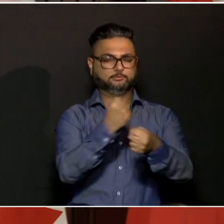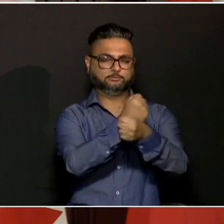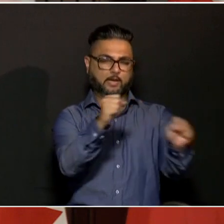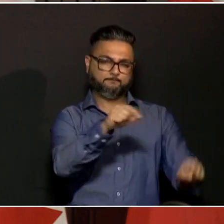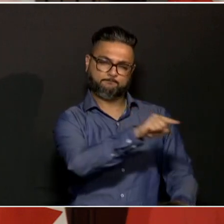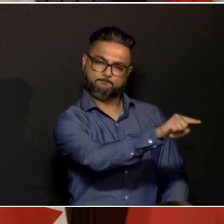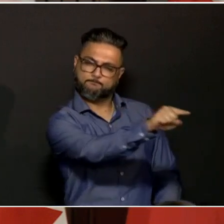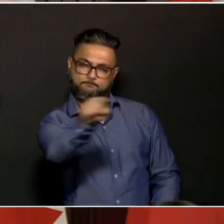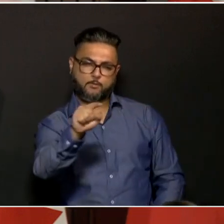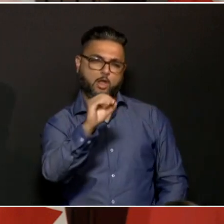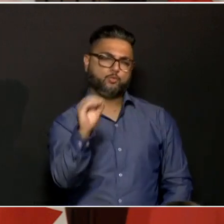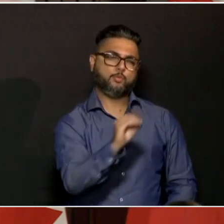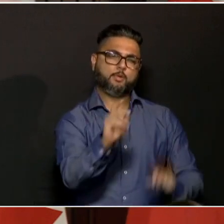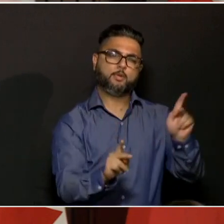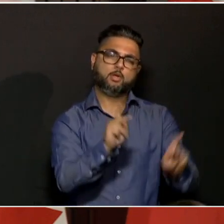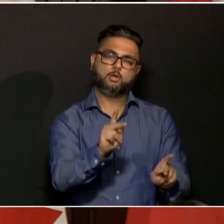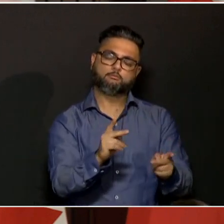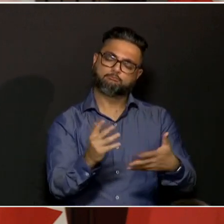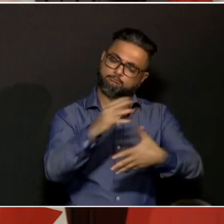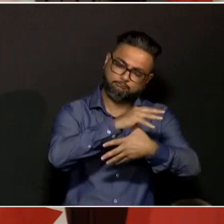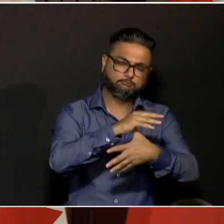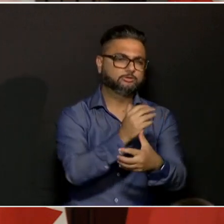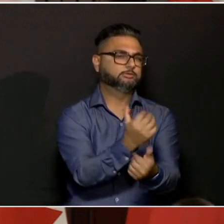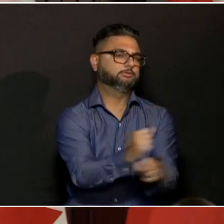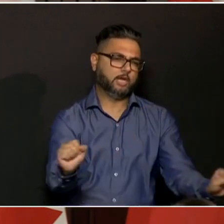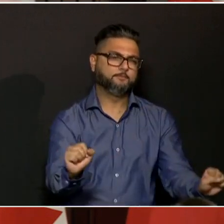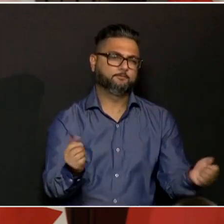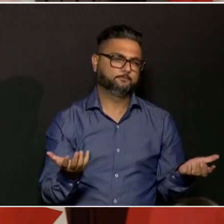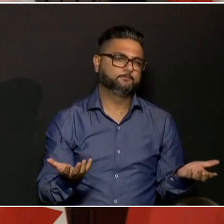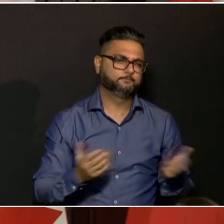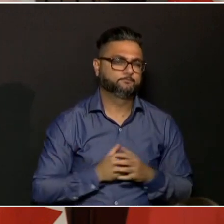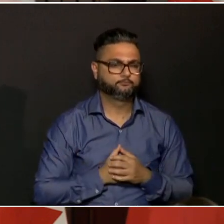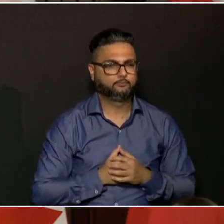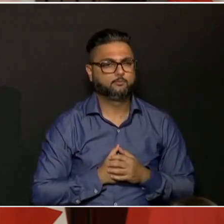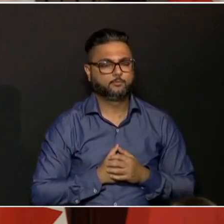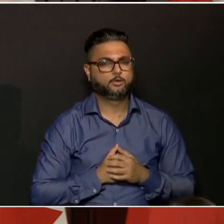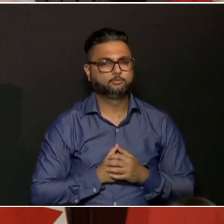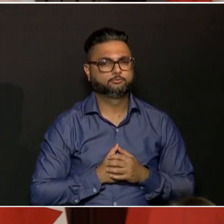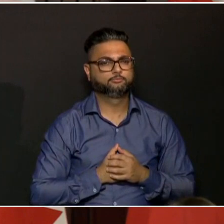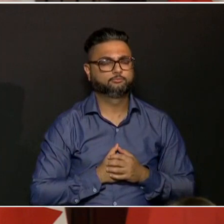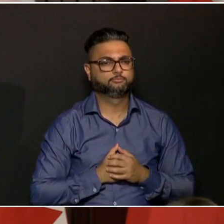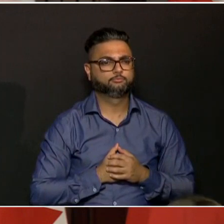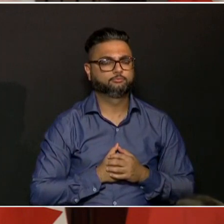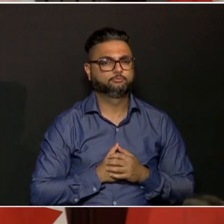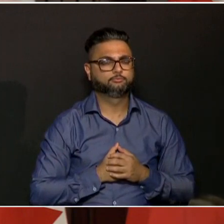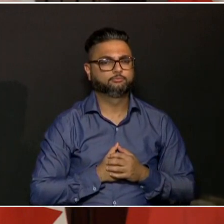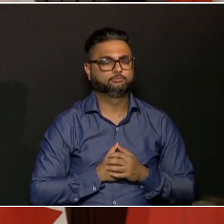important as it is to us but the number one safety -- but the number one is a safety of